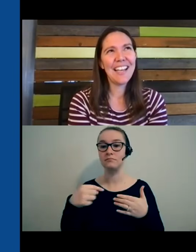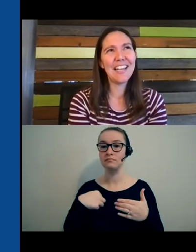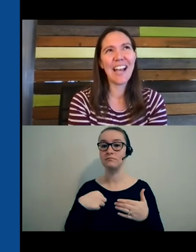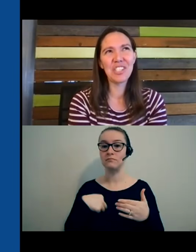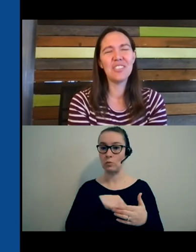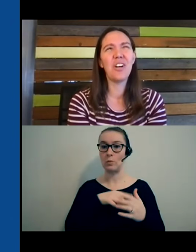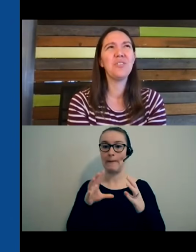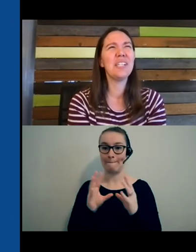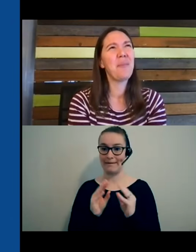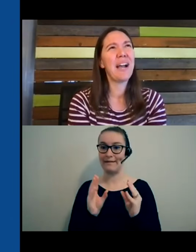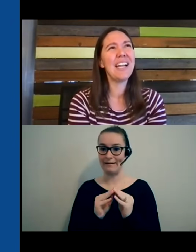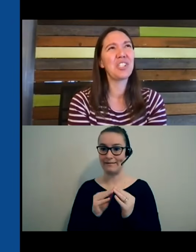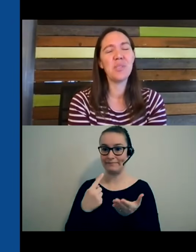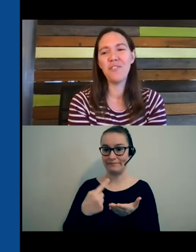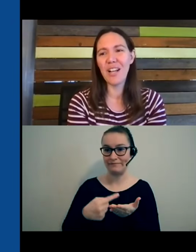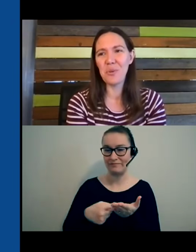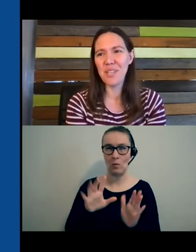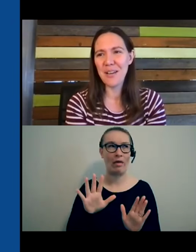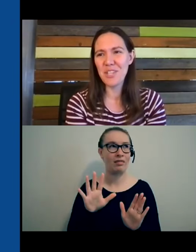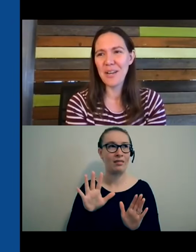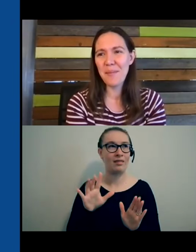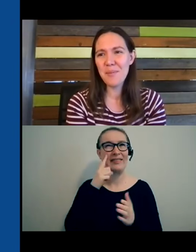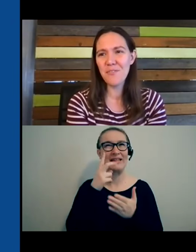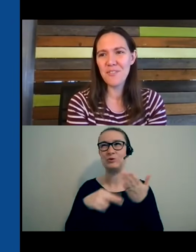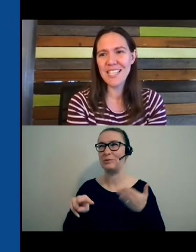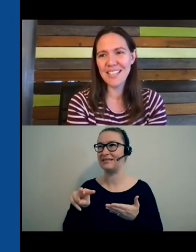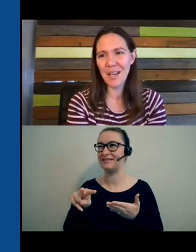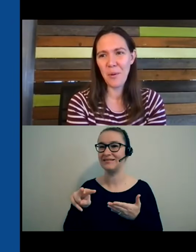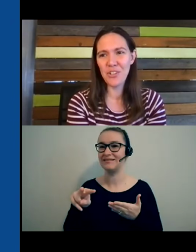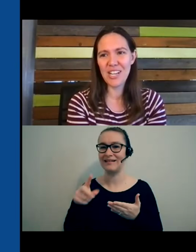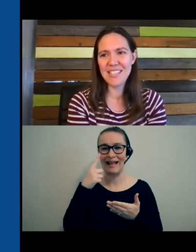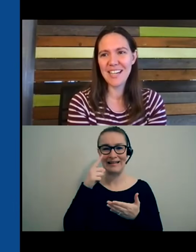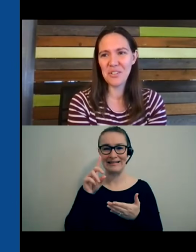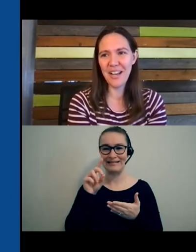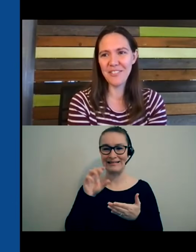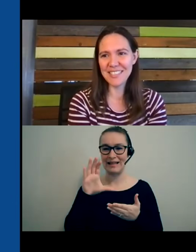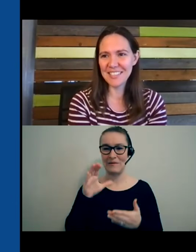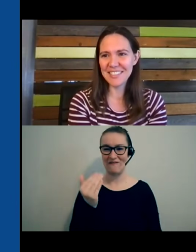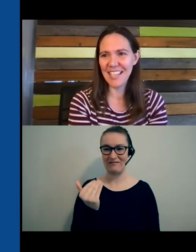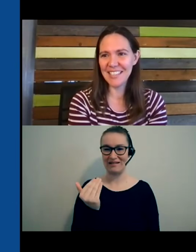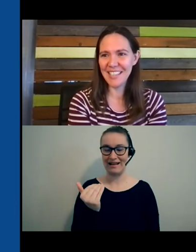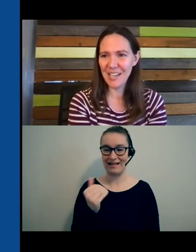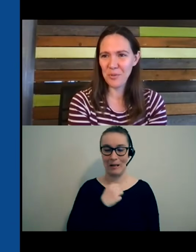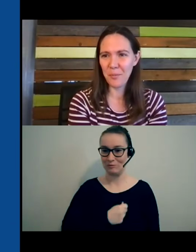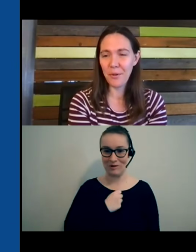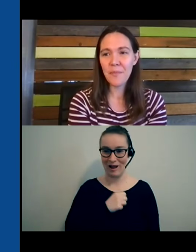it actually -- no, it might actually be the following week. I'm sorry, it might be on the 15th, I apologize that I don't have this on the slides and I can't remember.